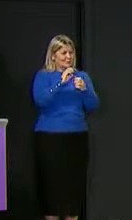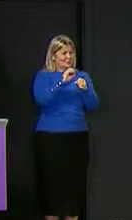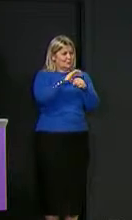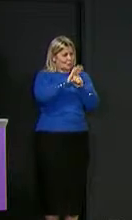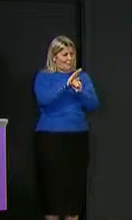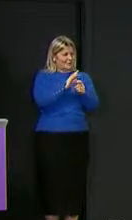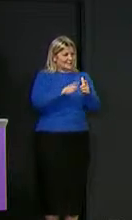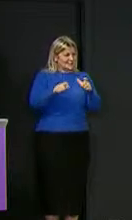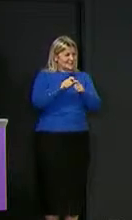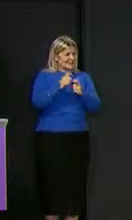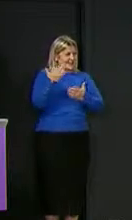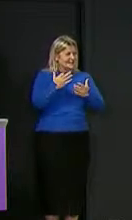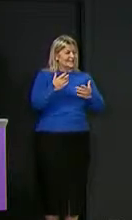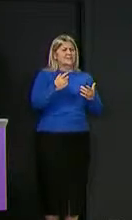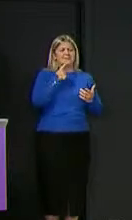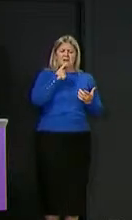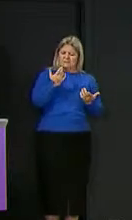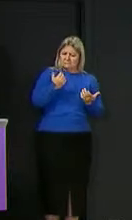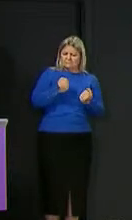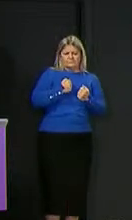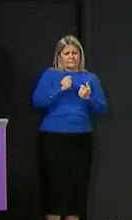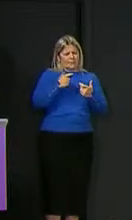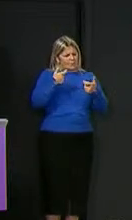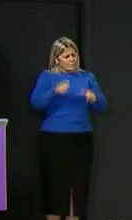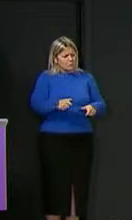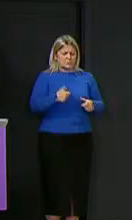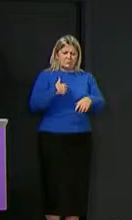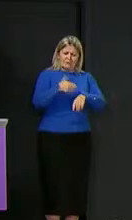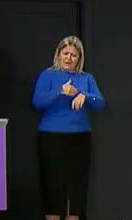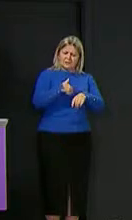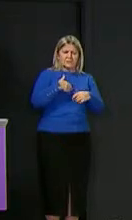have been saying how lockdown affected their children's mental health. Do you worry that a